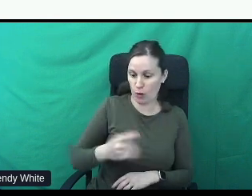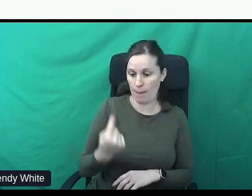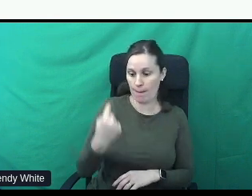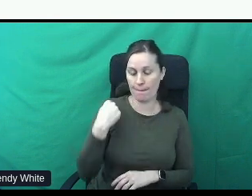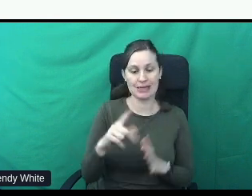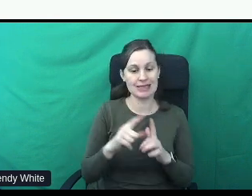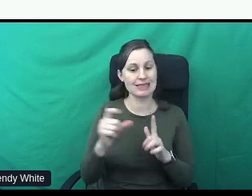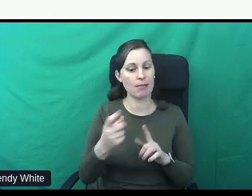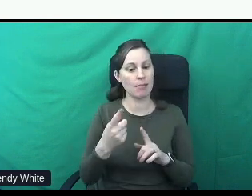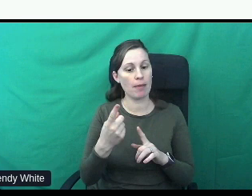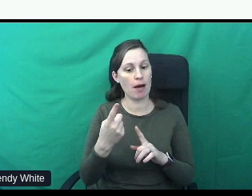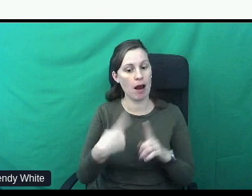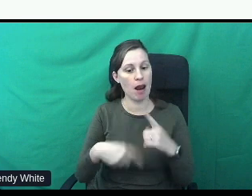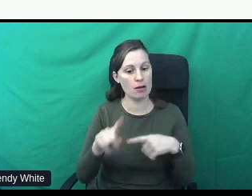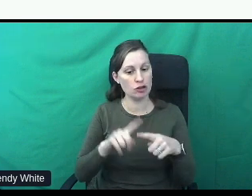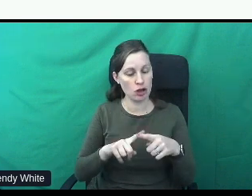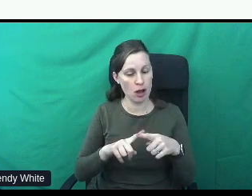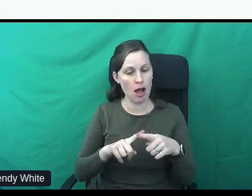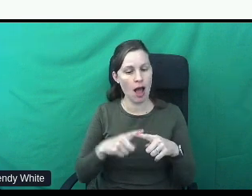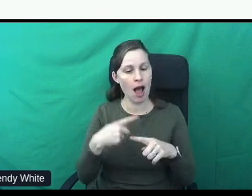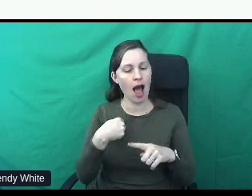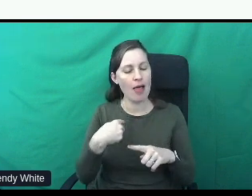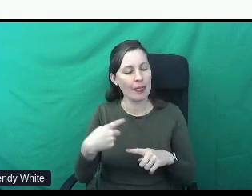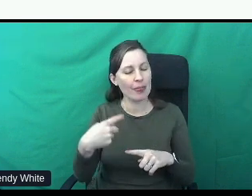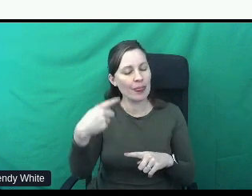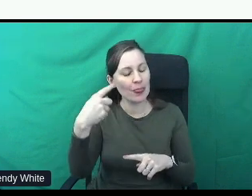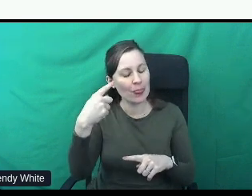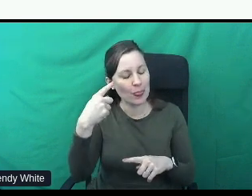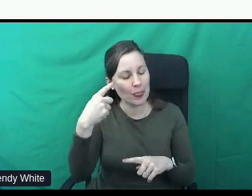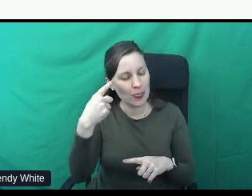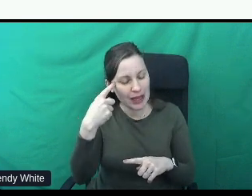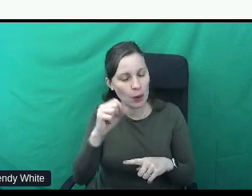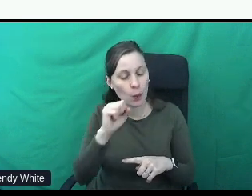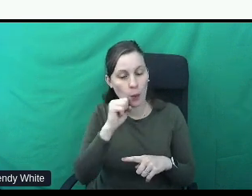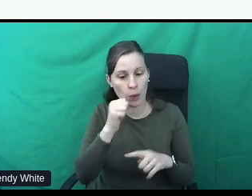I think they were going to make it a finalised here towards the end of this year.